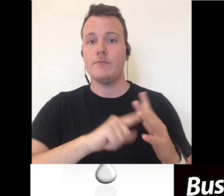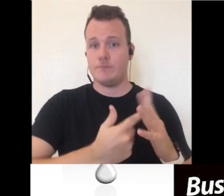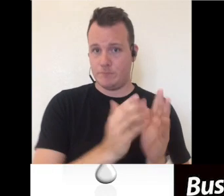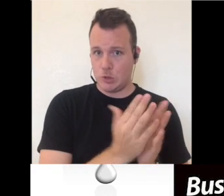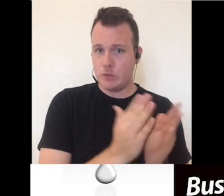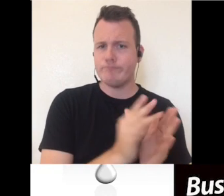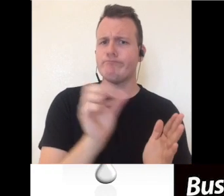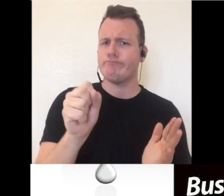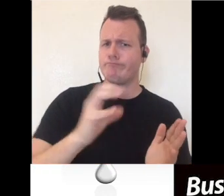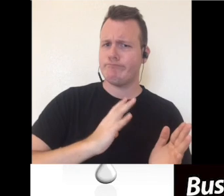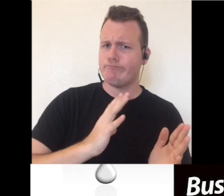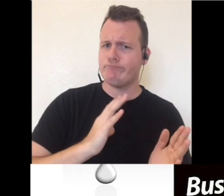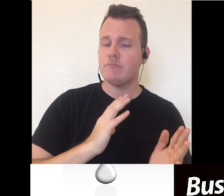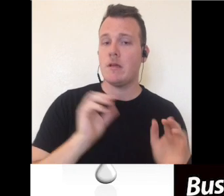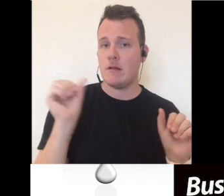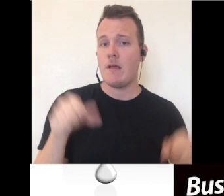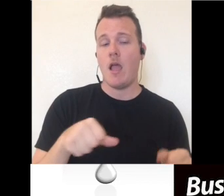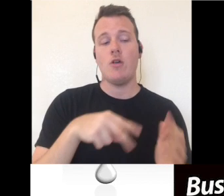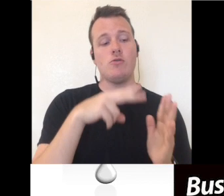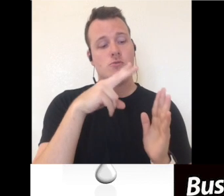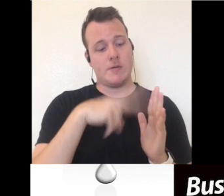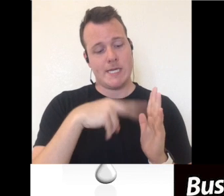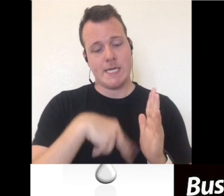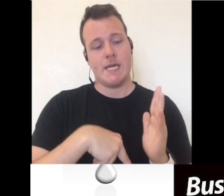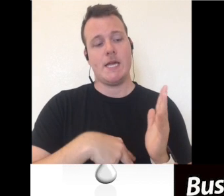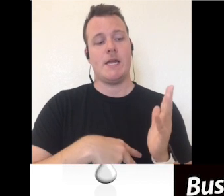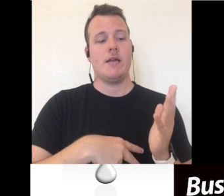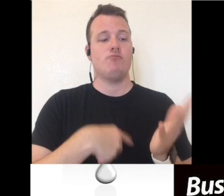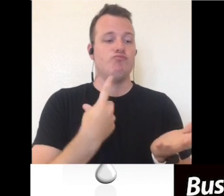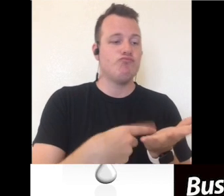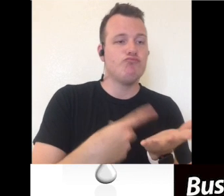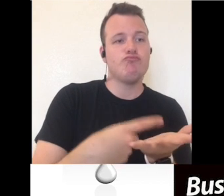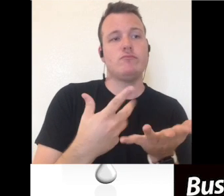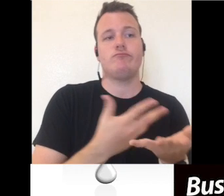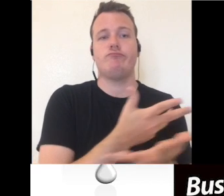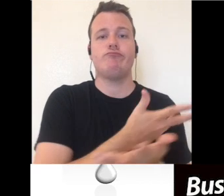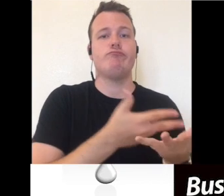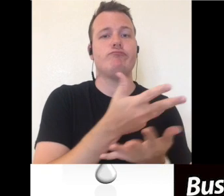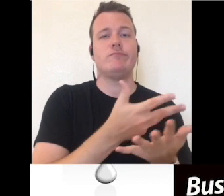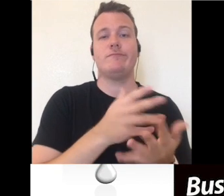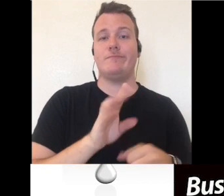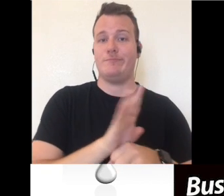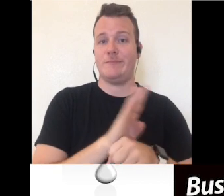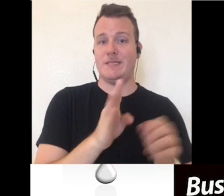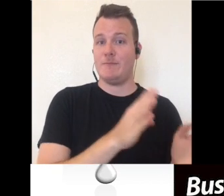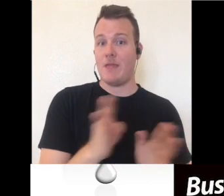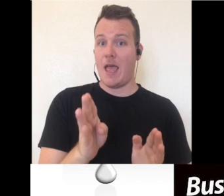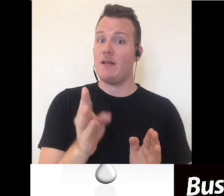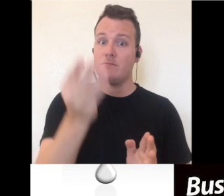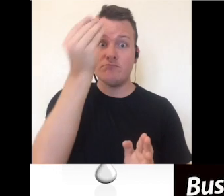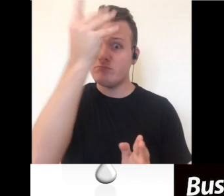years. We used books, and books are great to read about things and interact about